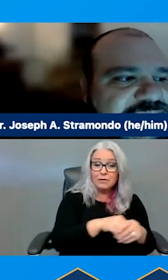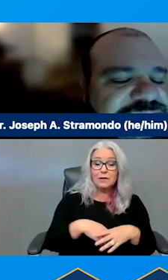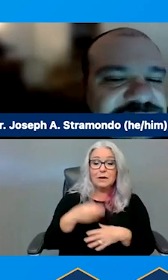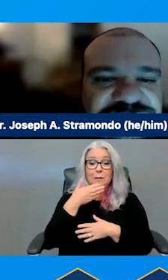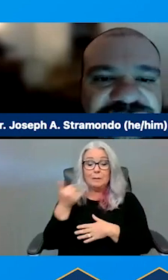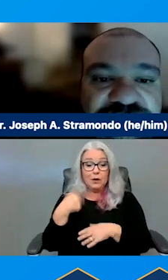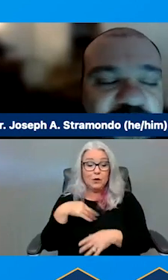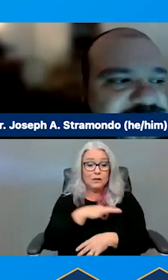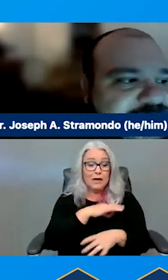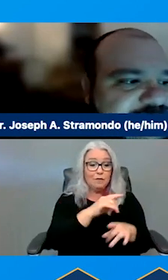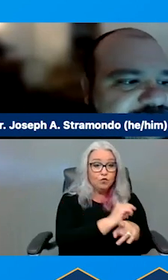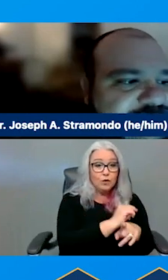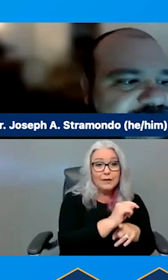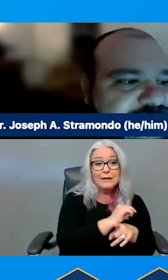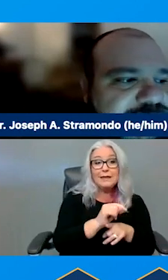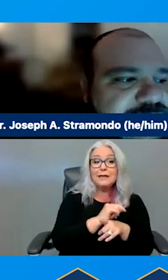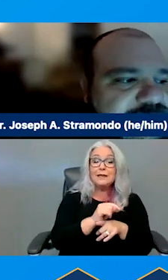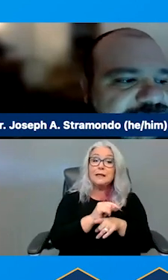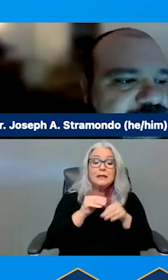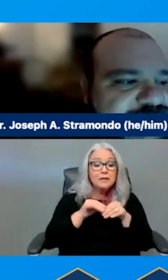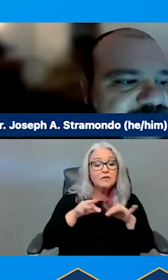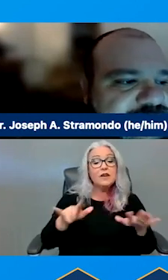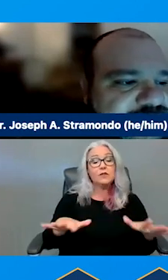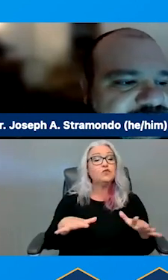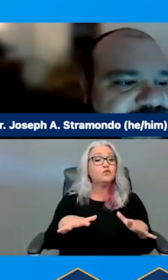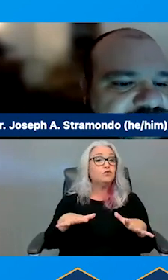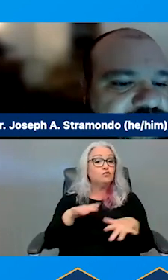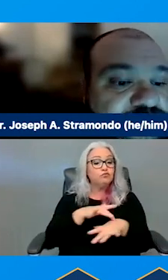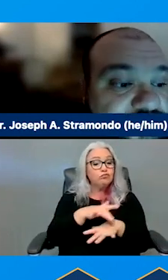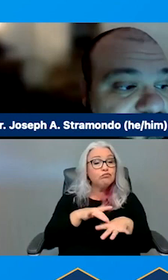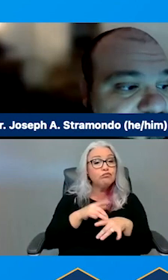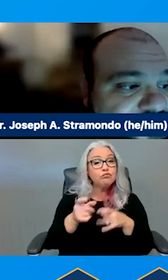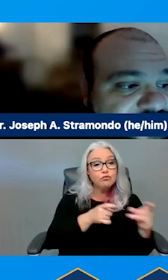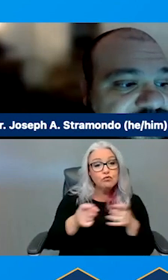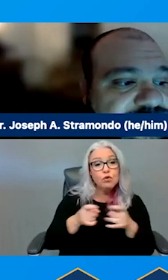training in infection control practices, better enforcement of infection control protocols,